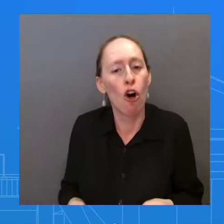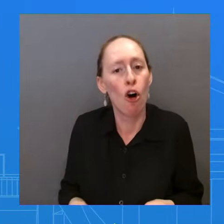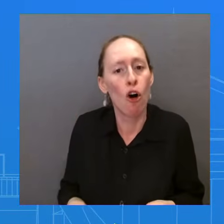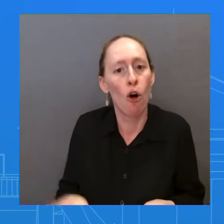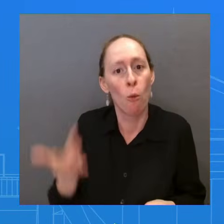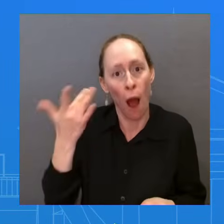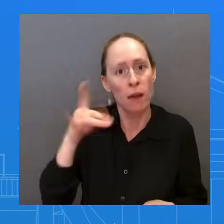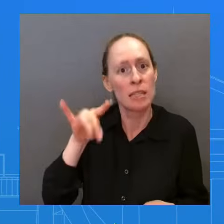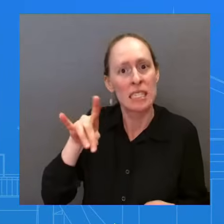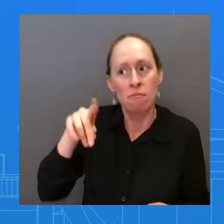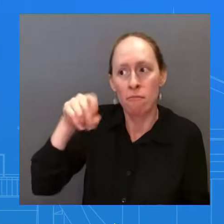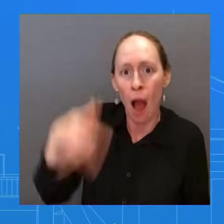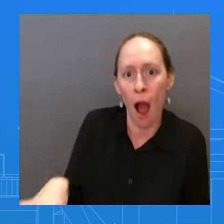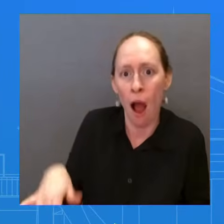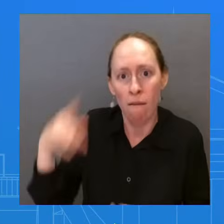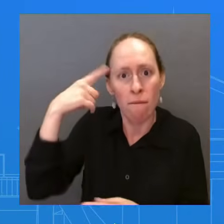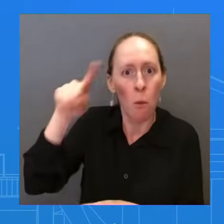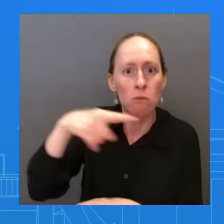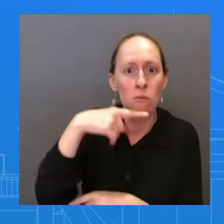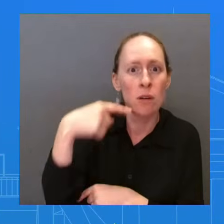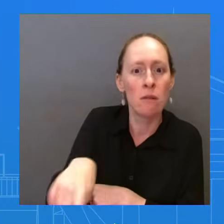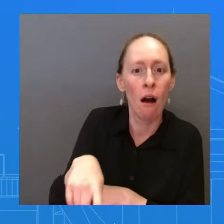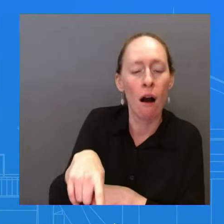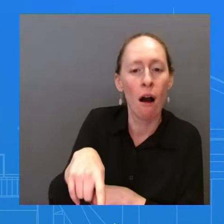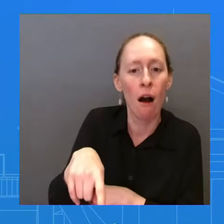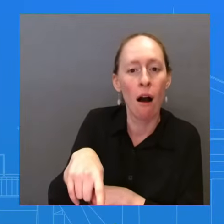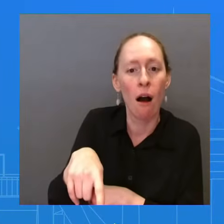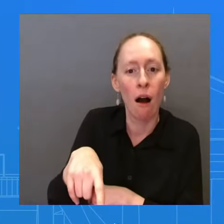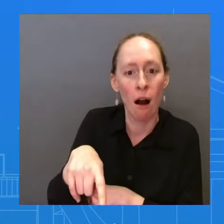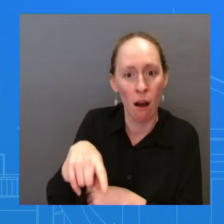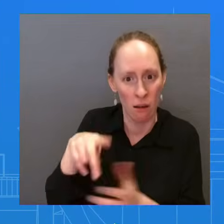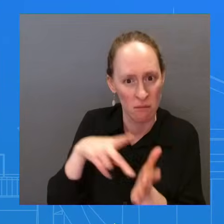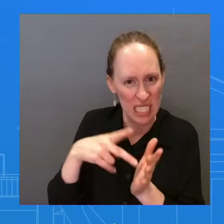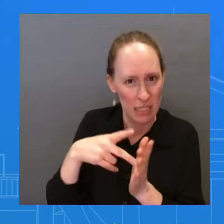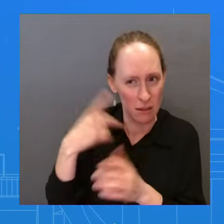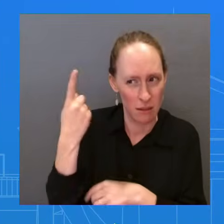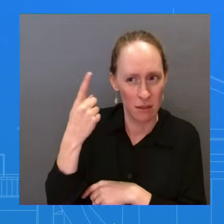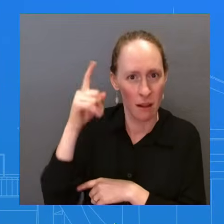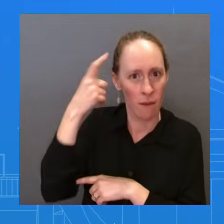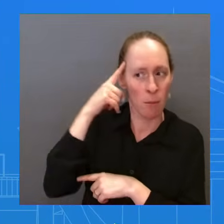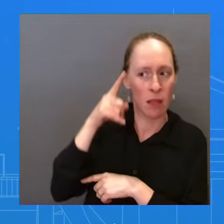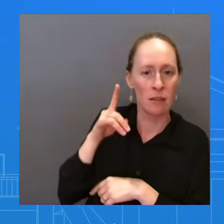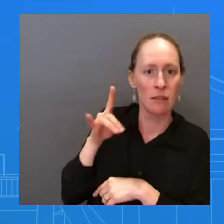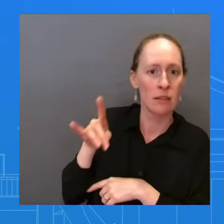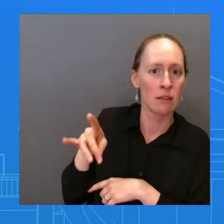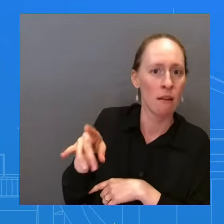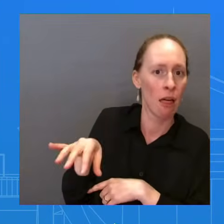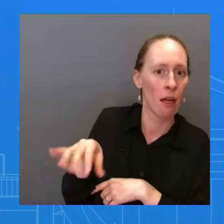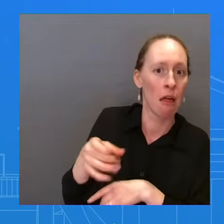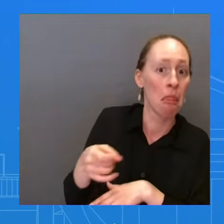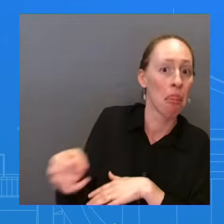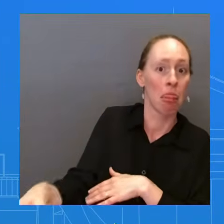Mr. Kirby: Again, I would let this prospective Russian citizen speak for her intentions and motivations. I mean, look, we --